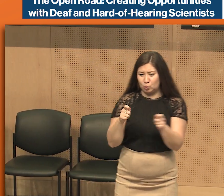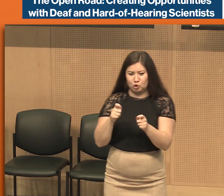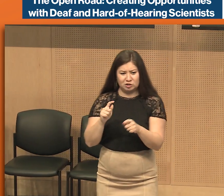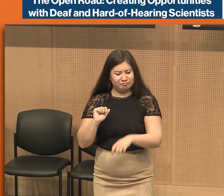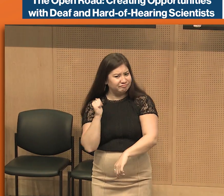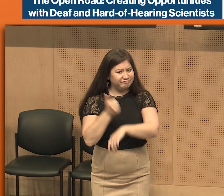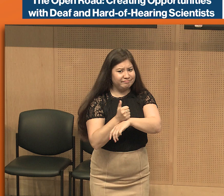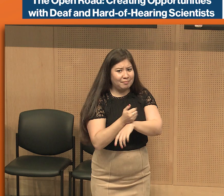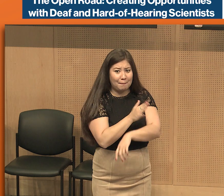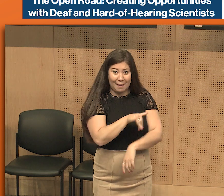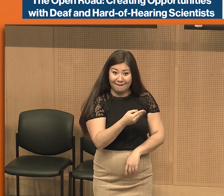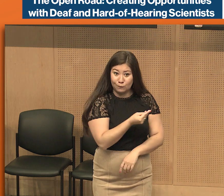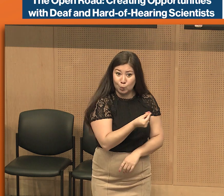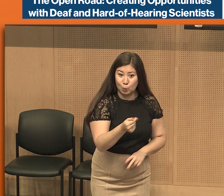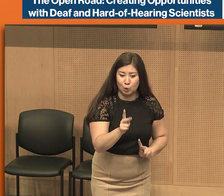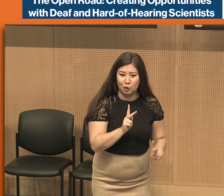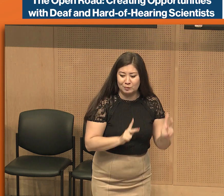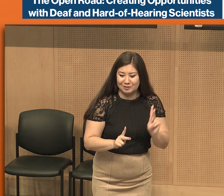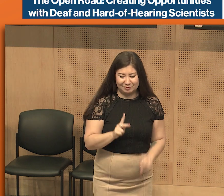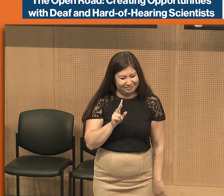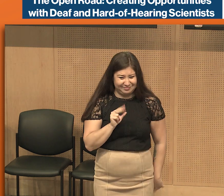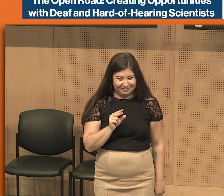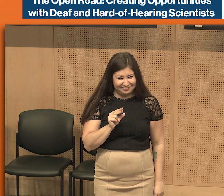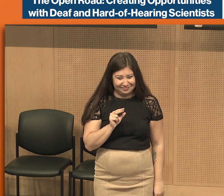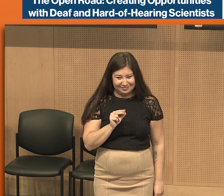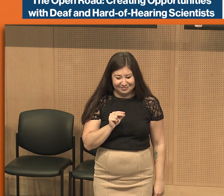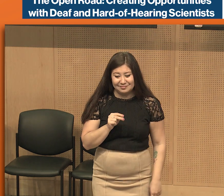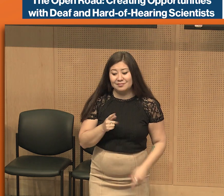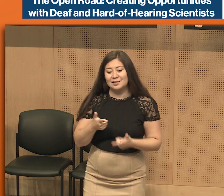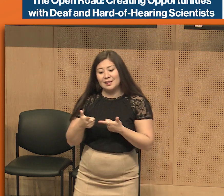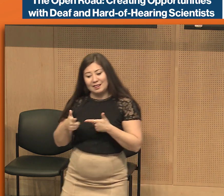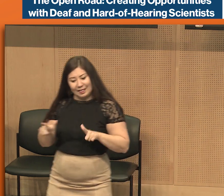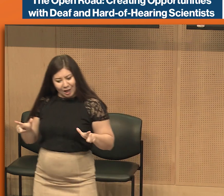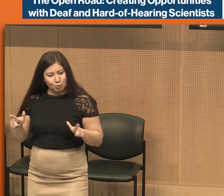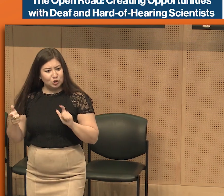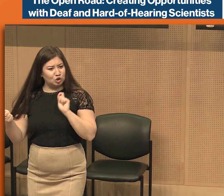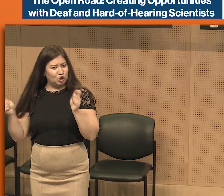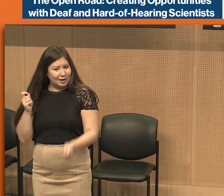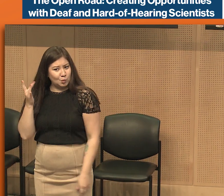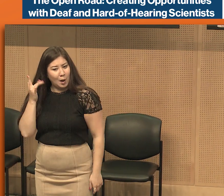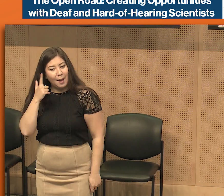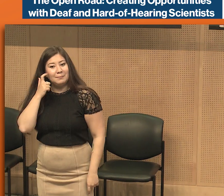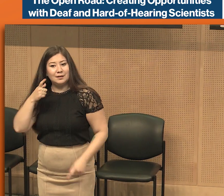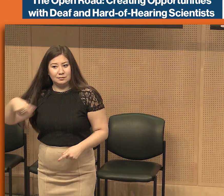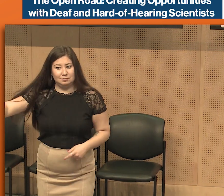because language should not belong to the elite few. Language belongs to the community,